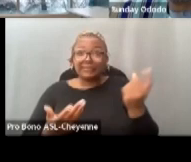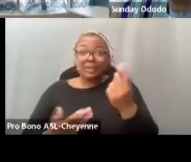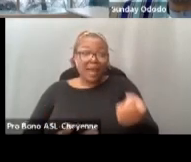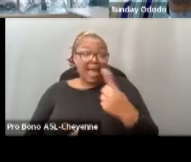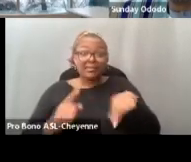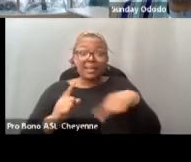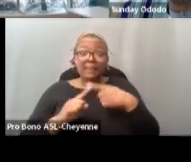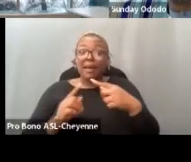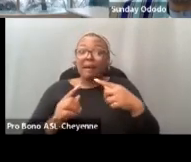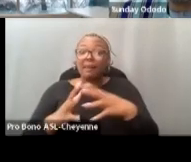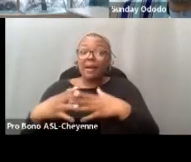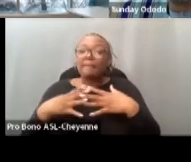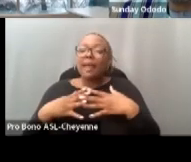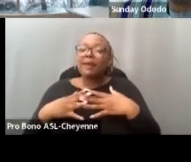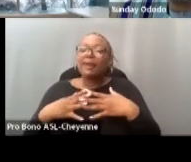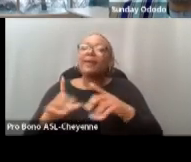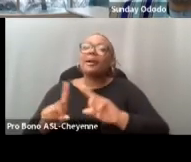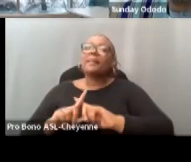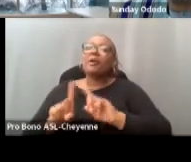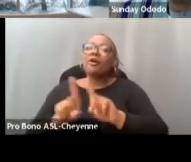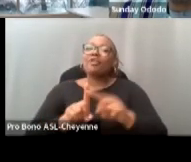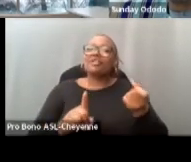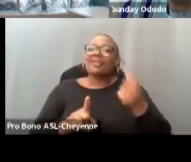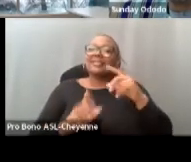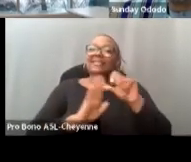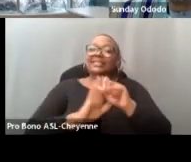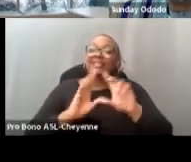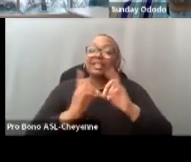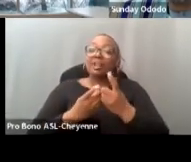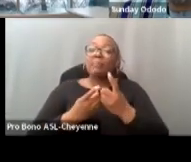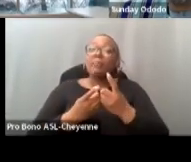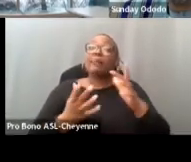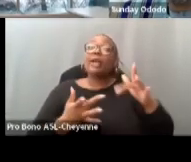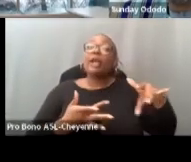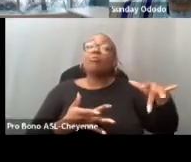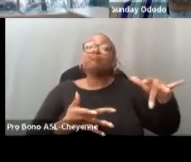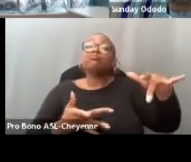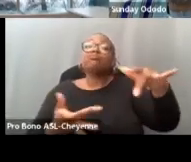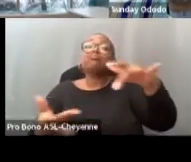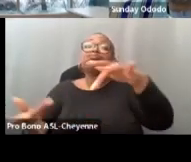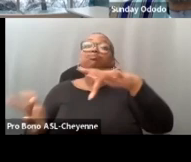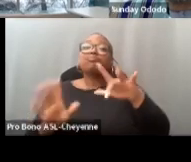Now, to the credit of the State Department, he went out on tour, and this was a time